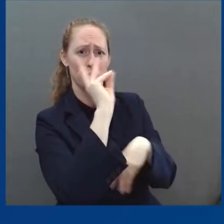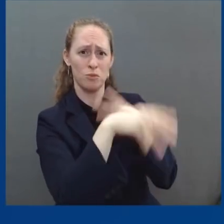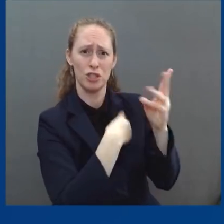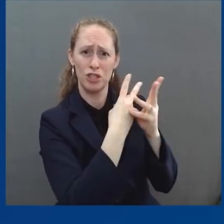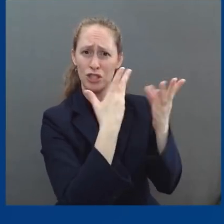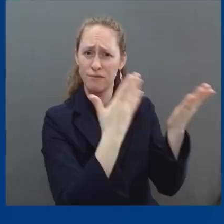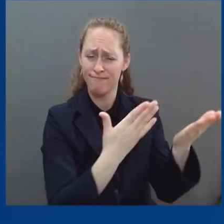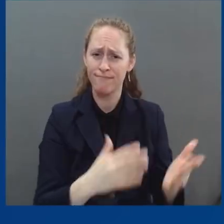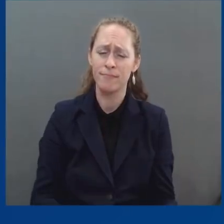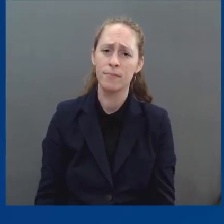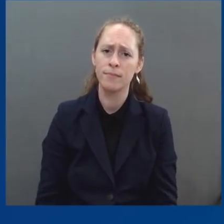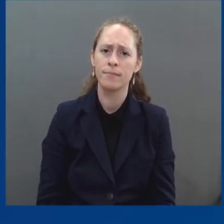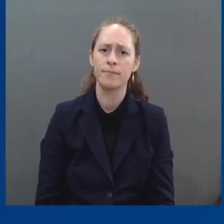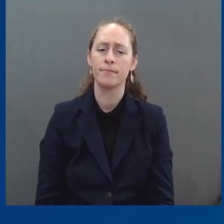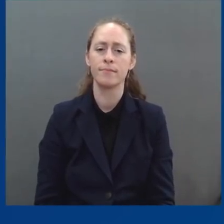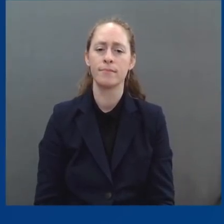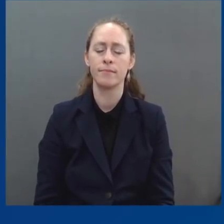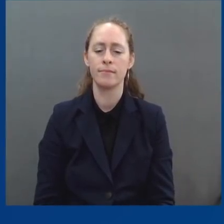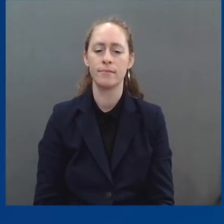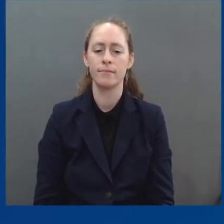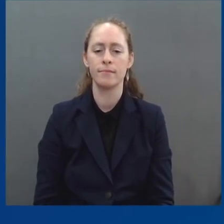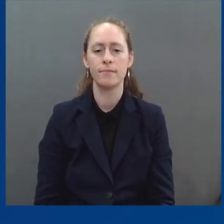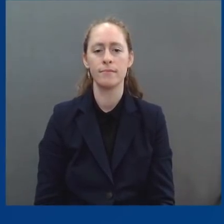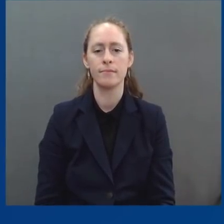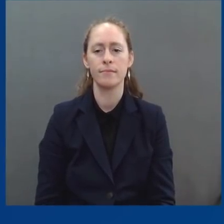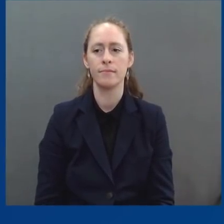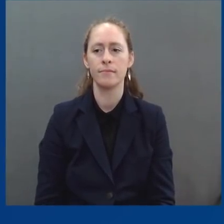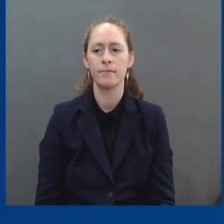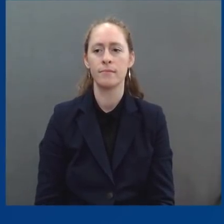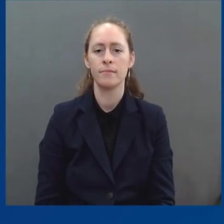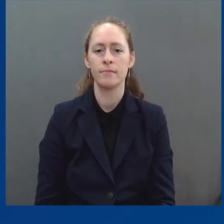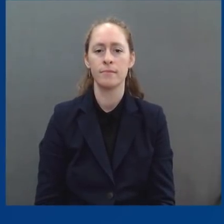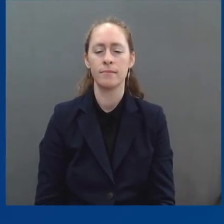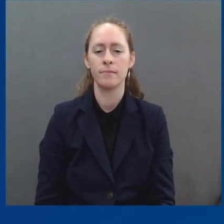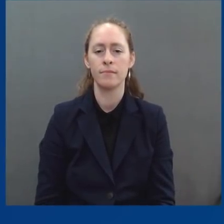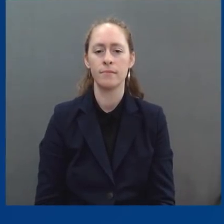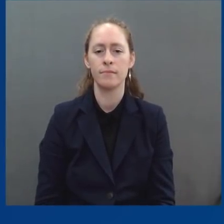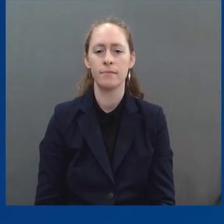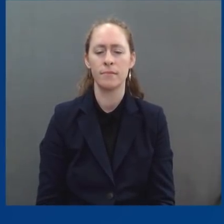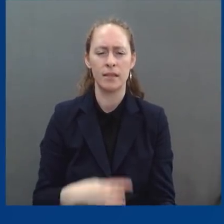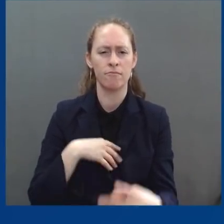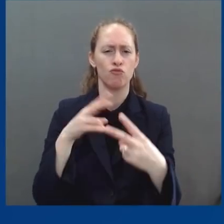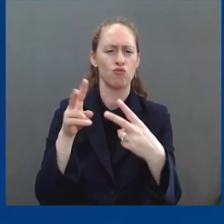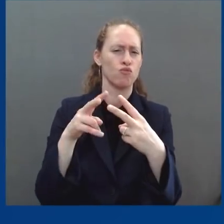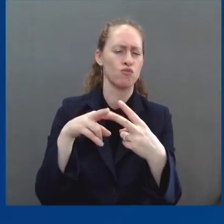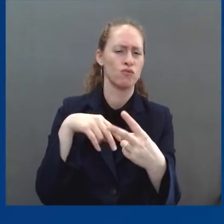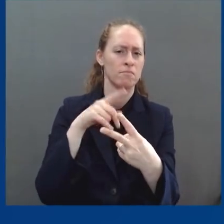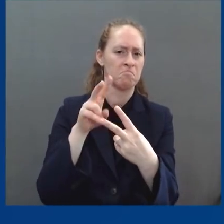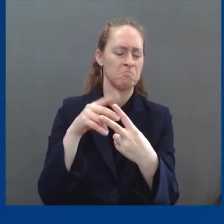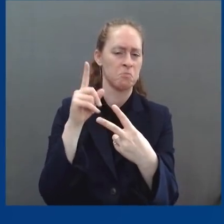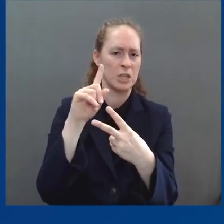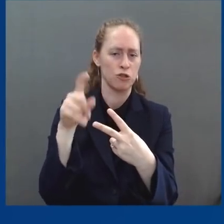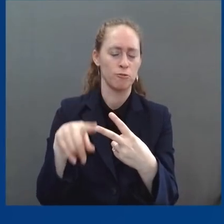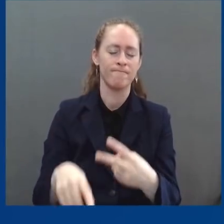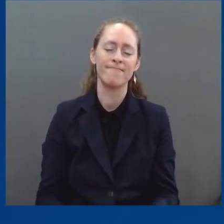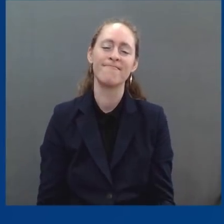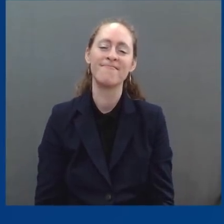The Press: Thanks. Two questions. First, with the lack of the COVID funding for international vaccine sharing,